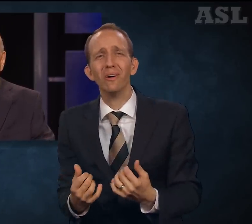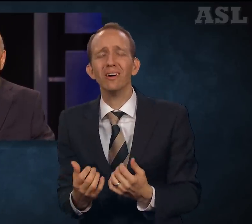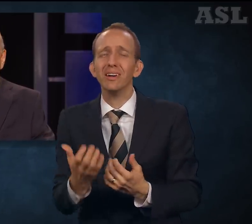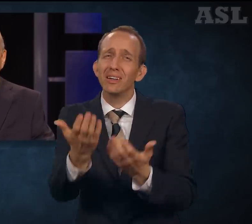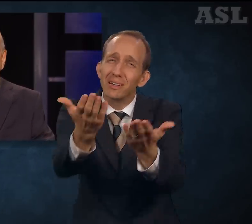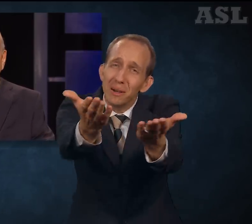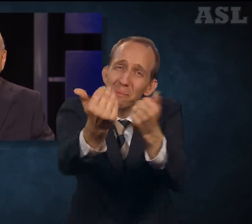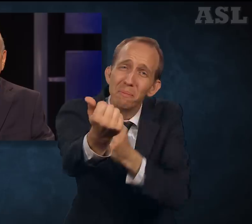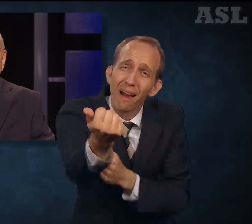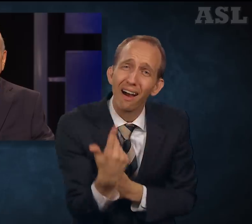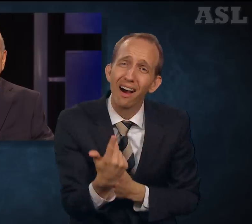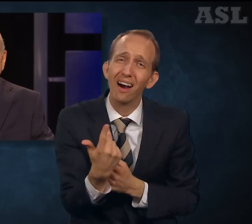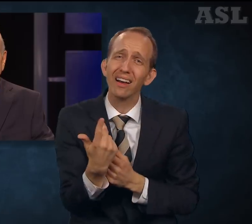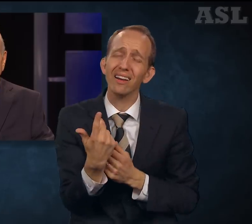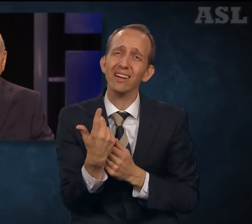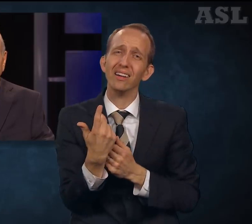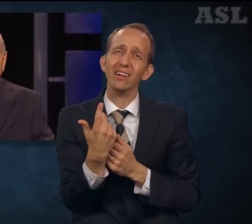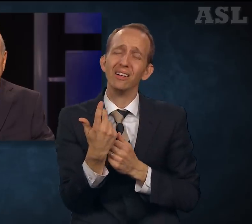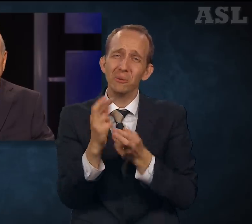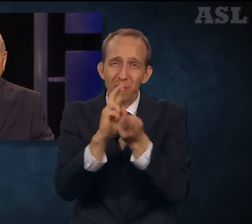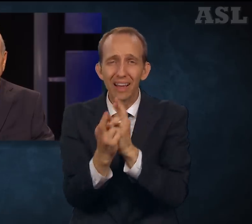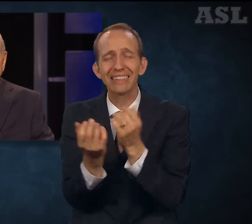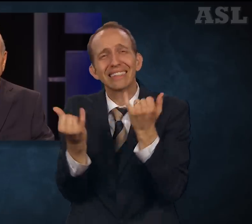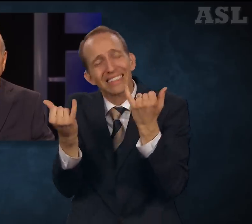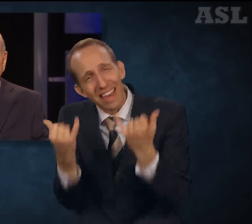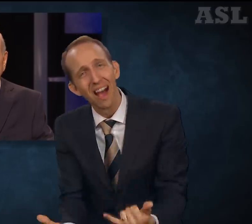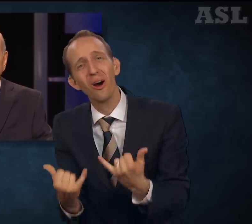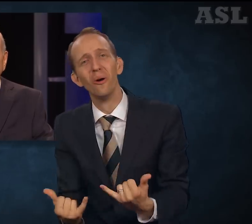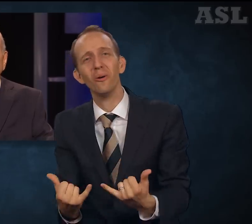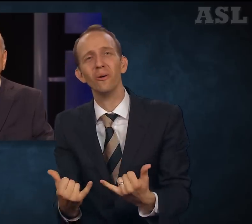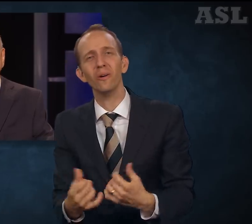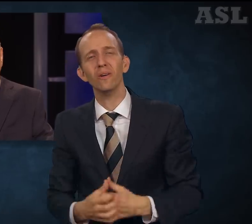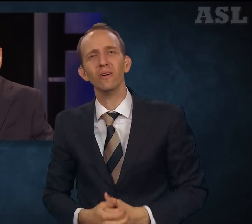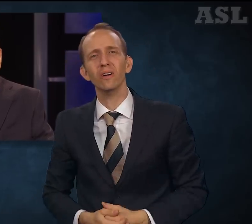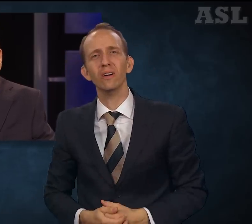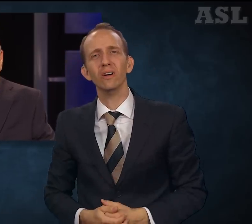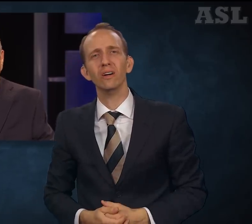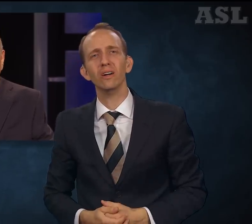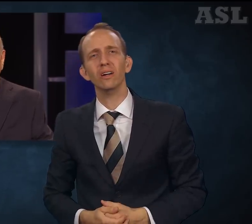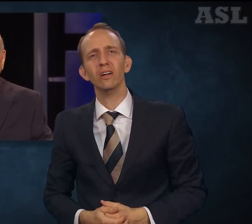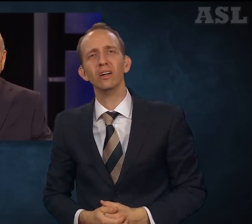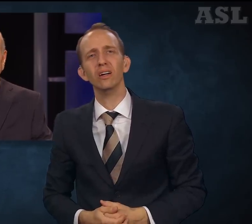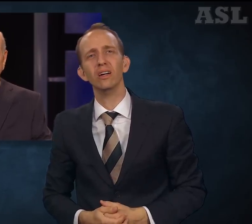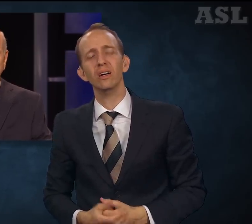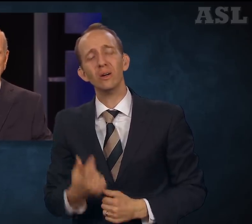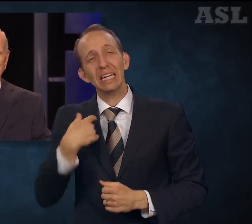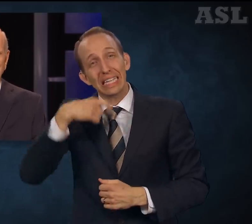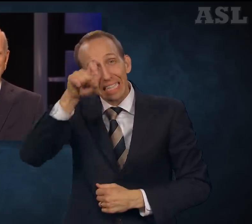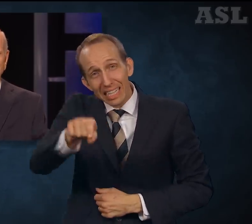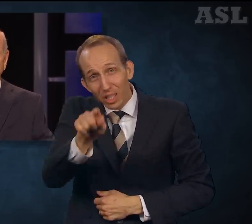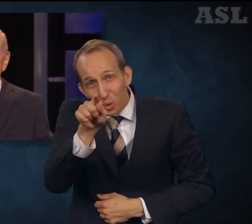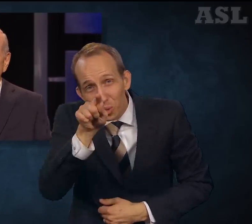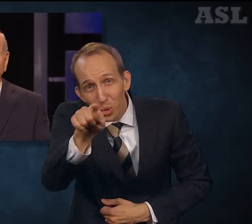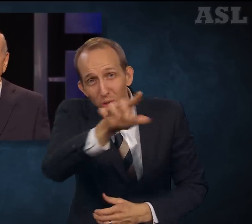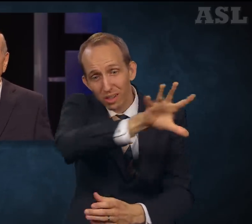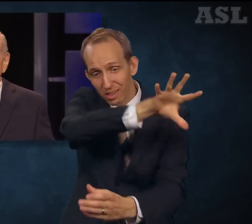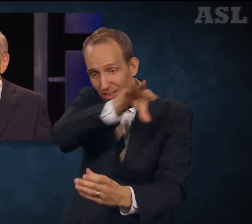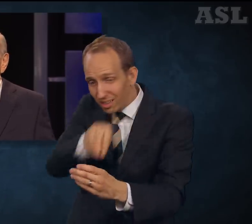PLEASE COME BACK THROUGH TRUE REPENTANCE NOW.